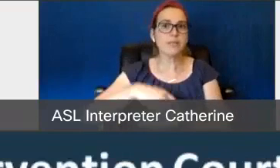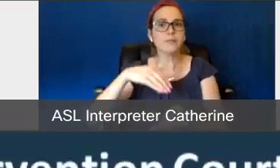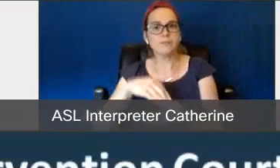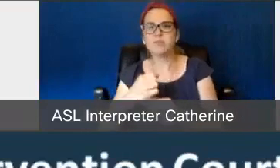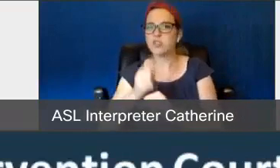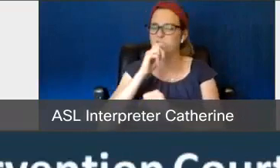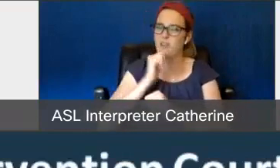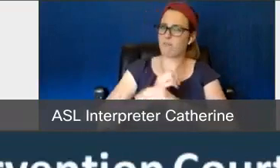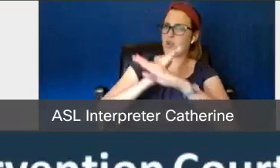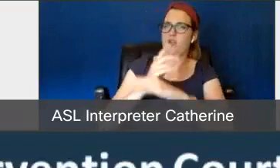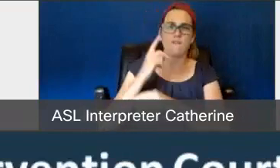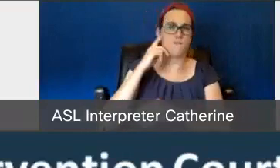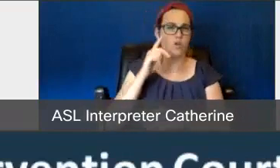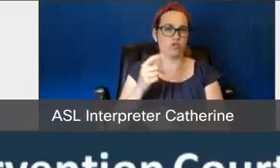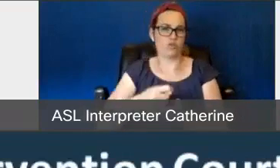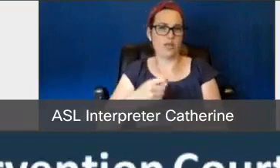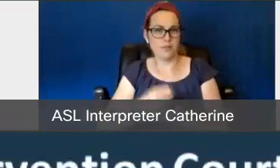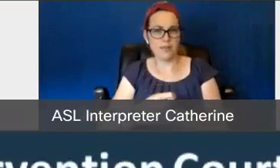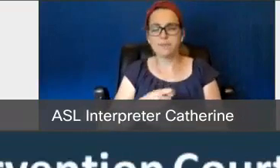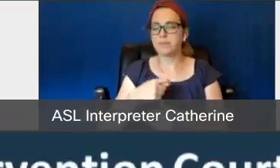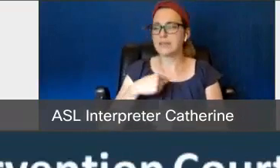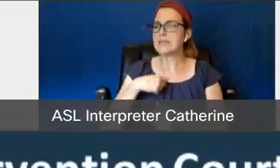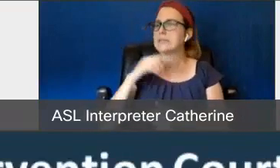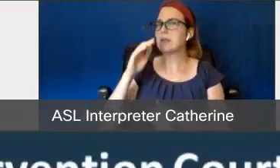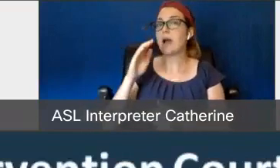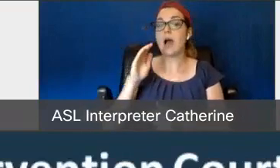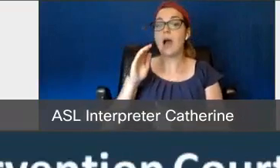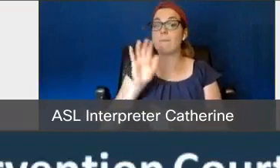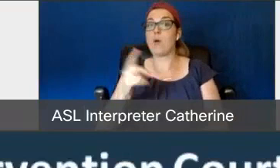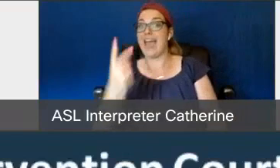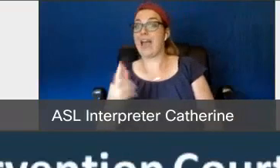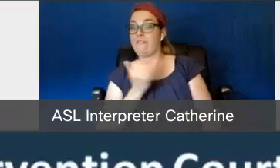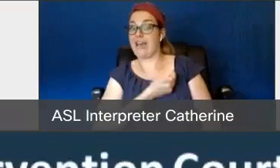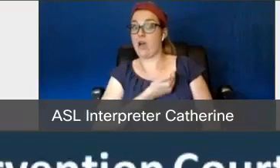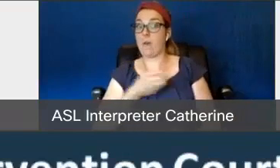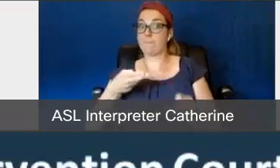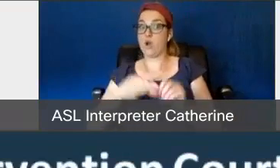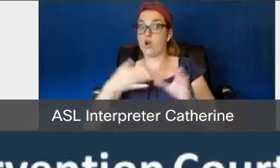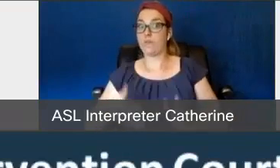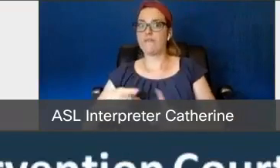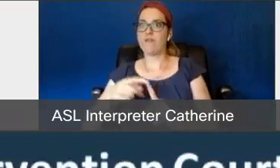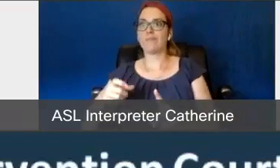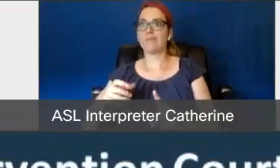especially as I looked at half of our participants are from suburban and less than urban areas we have to make